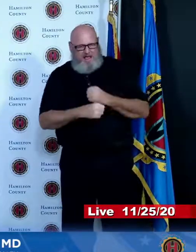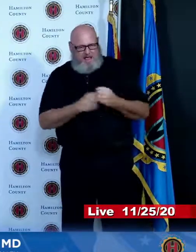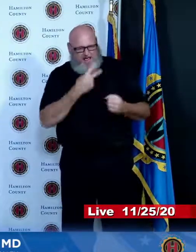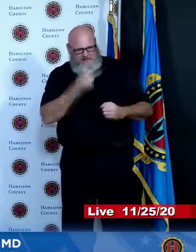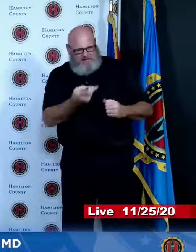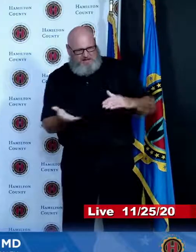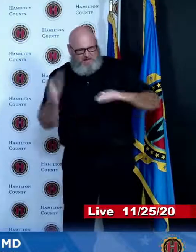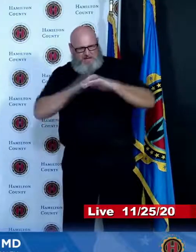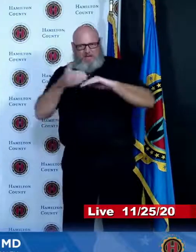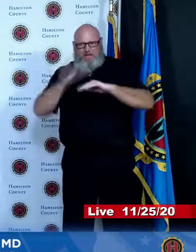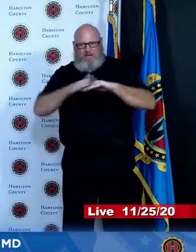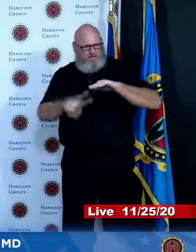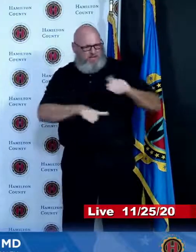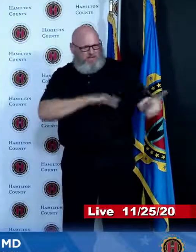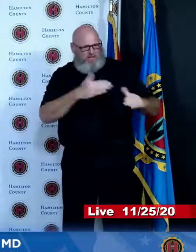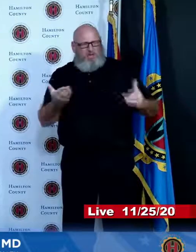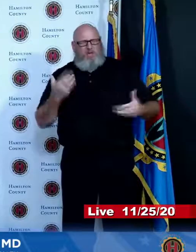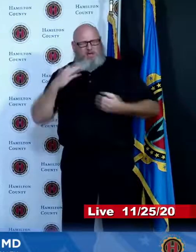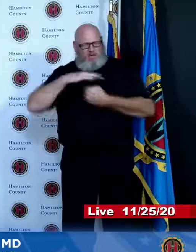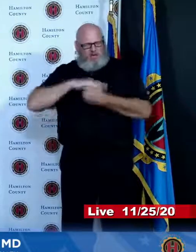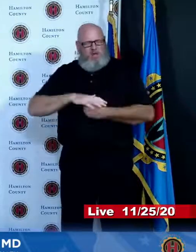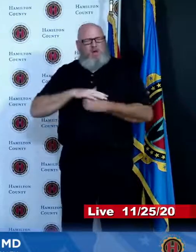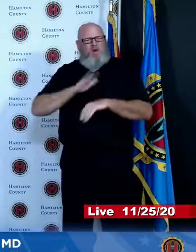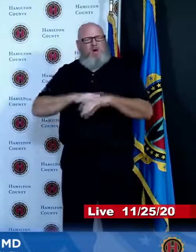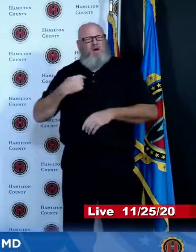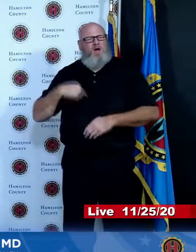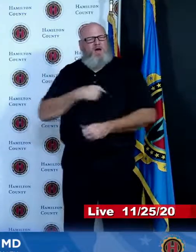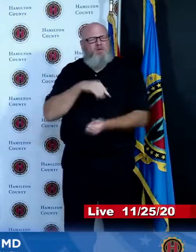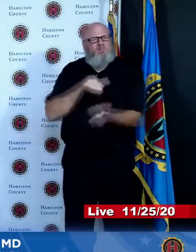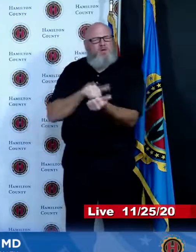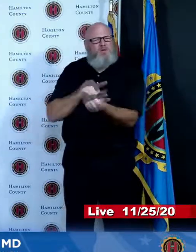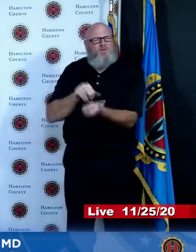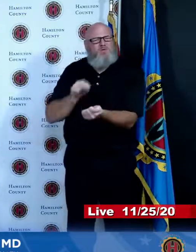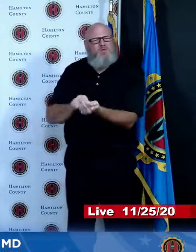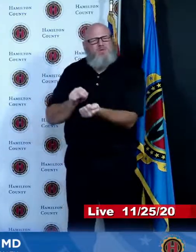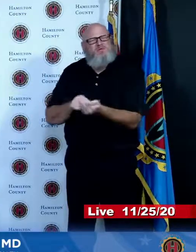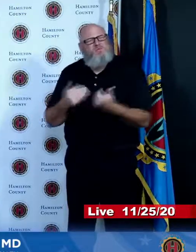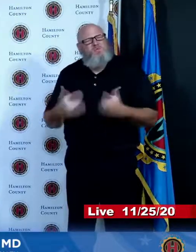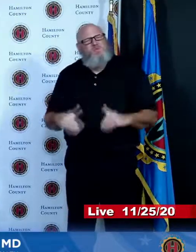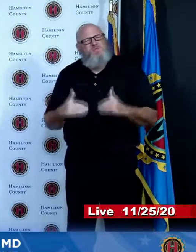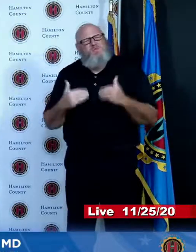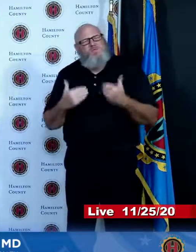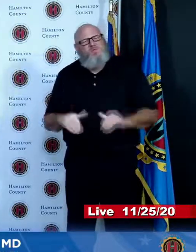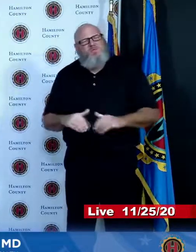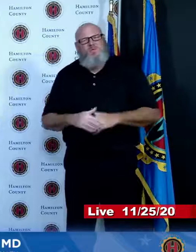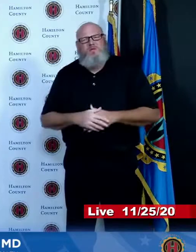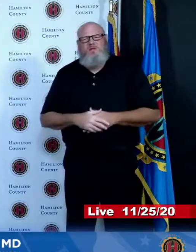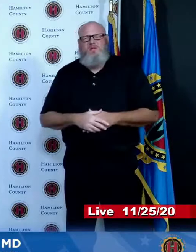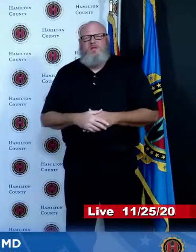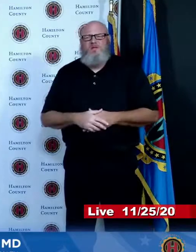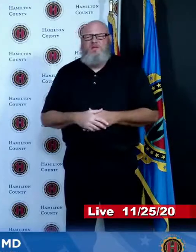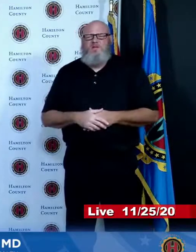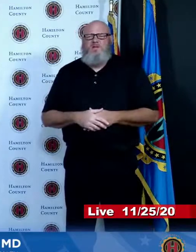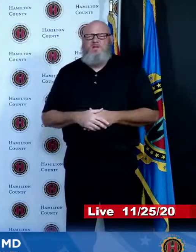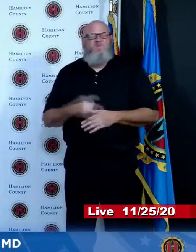this pandemic on our community so and you know those deaths also just just take their toll on you